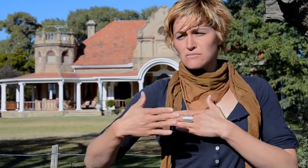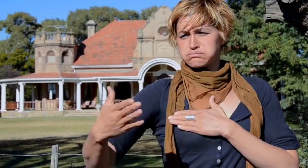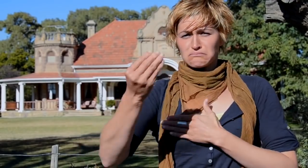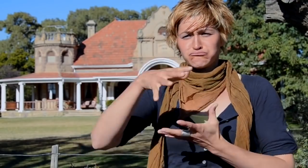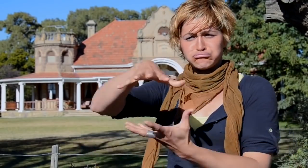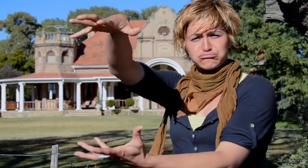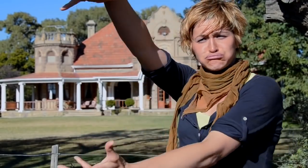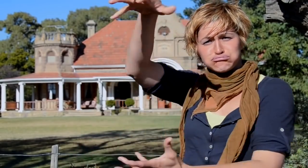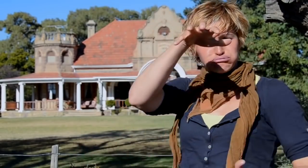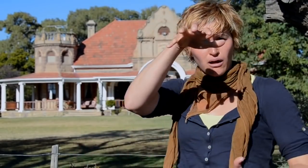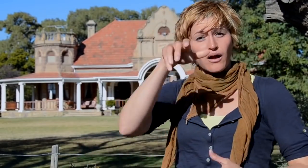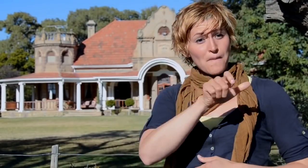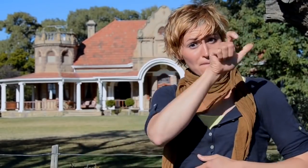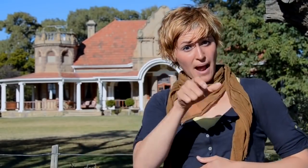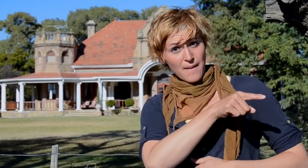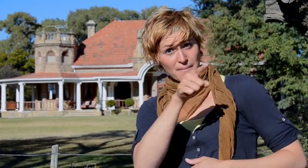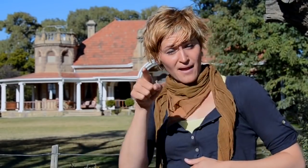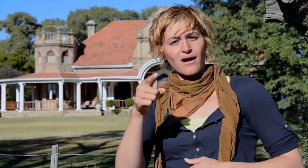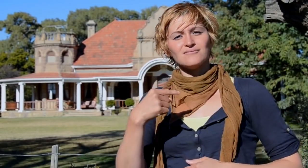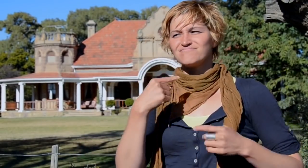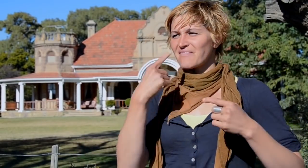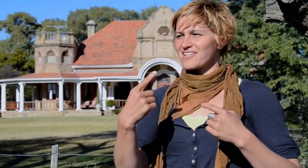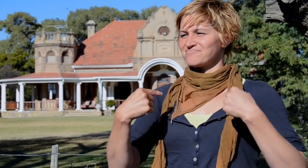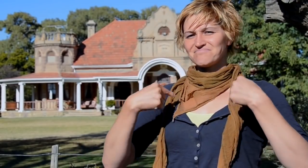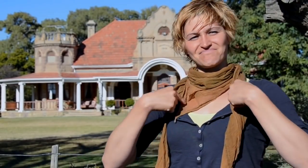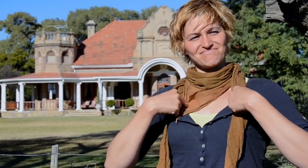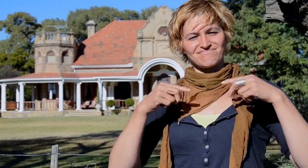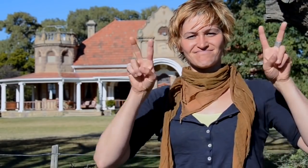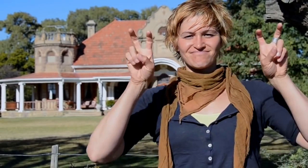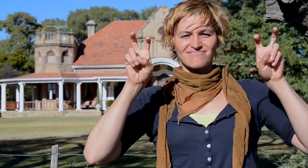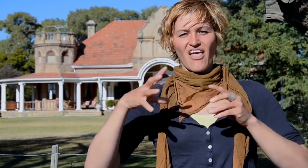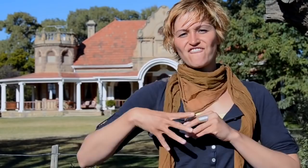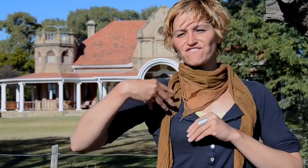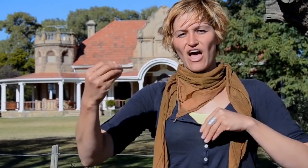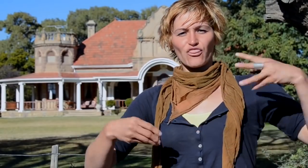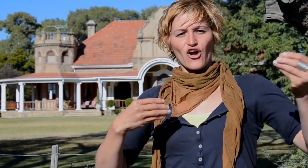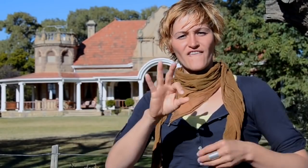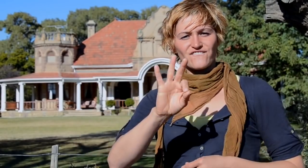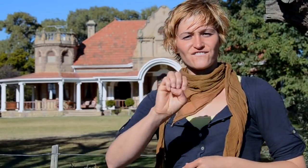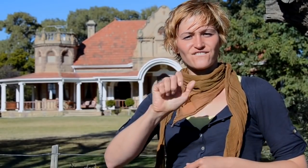the ostrich farming businesses became very wealthy and